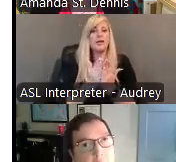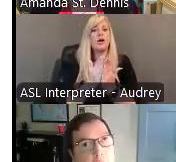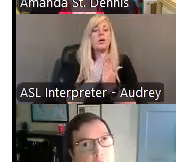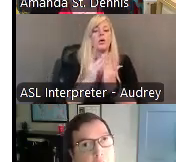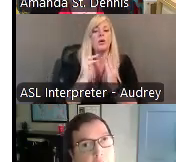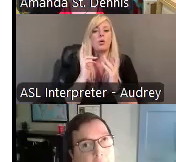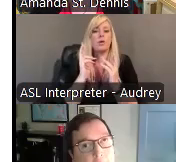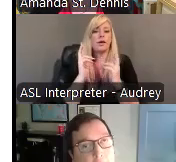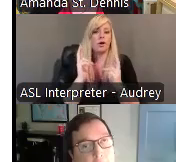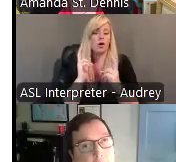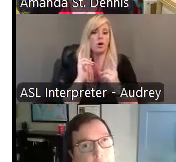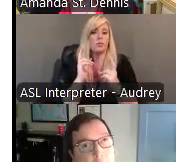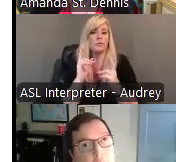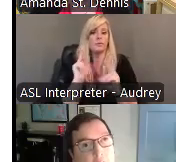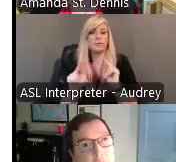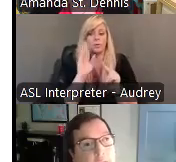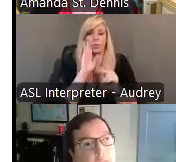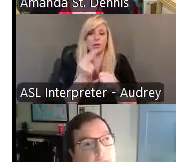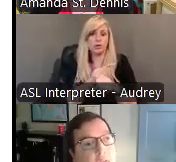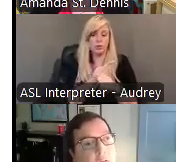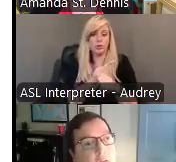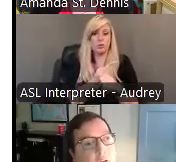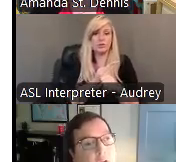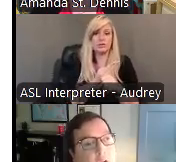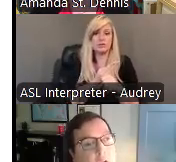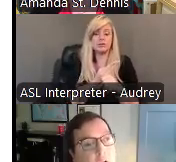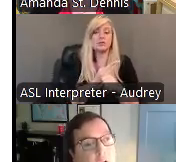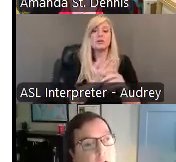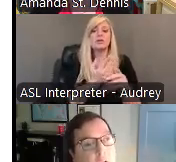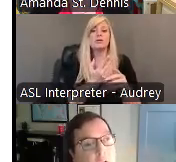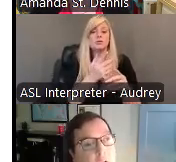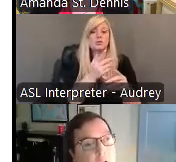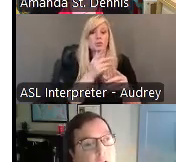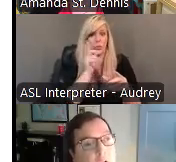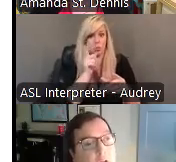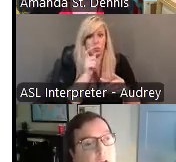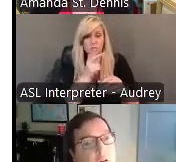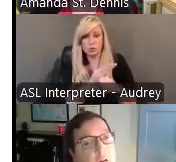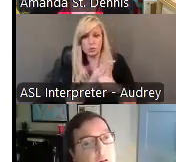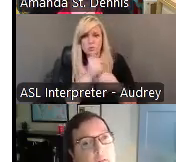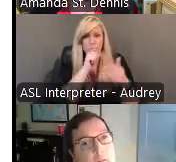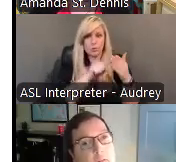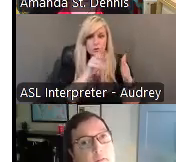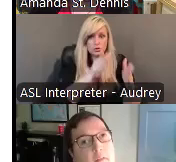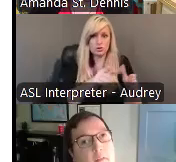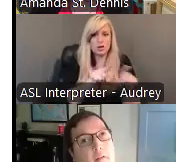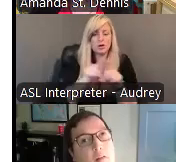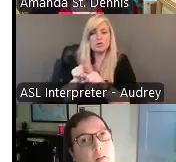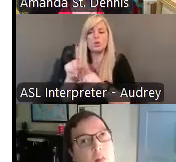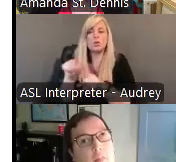to be used by both researchers and those with disabilities who are partnering in research. Our